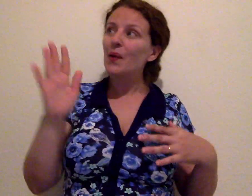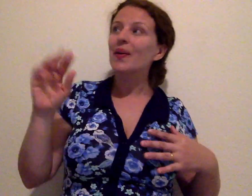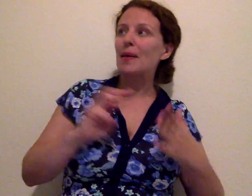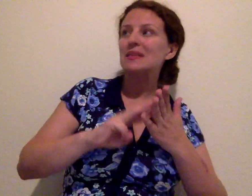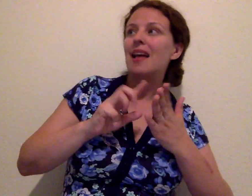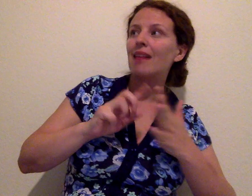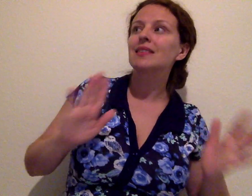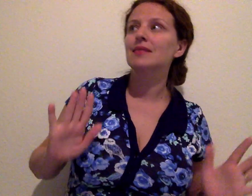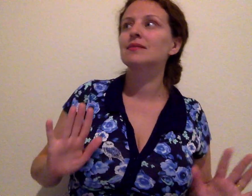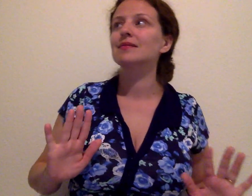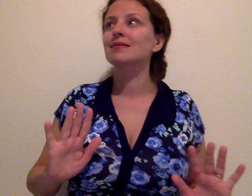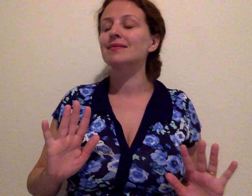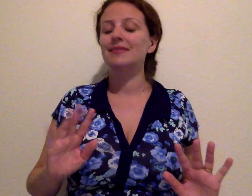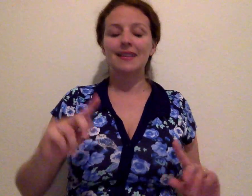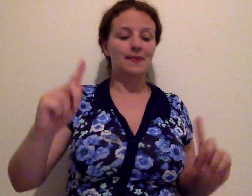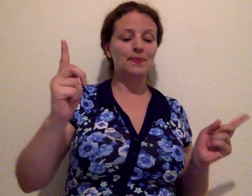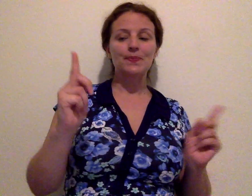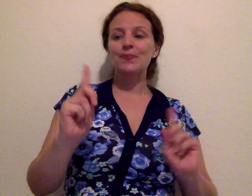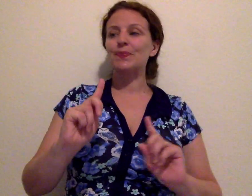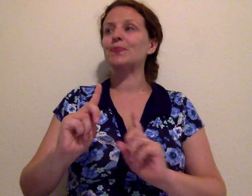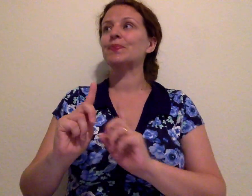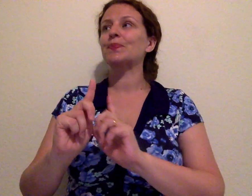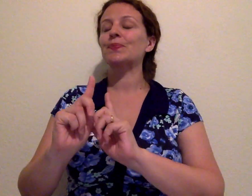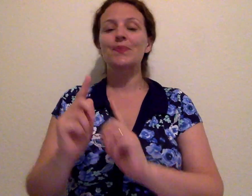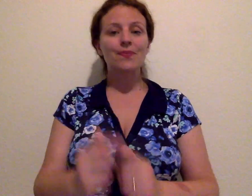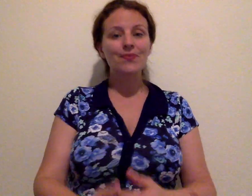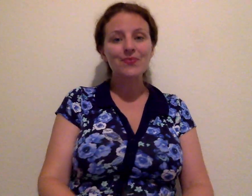"Ok Mr Elton," and walked off to meet him.